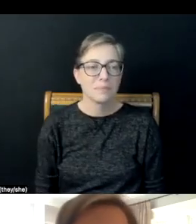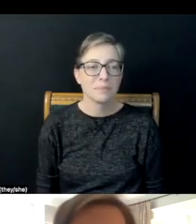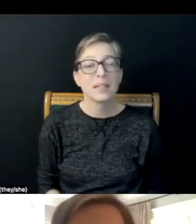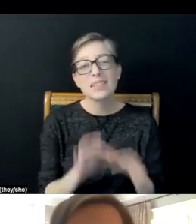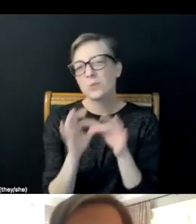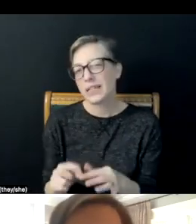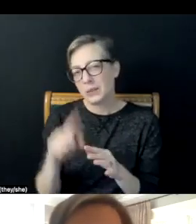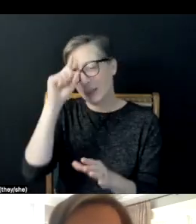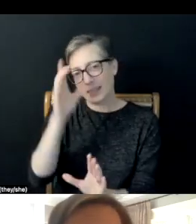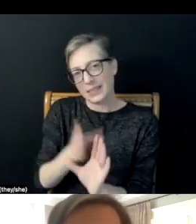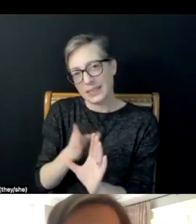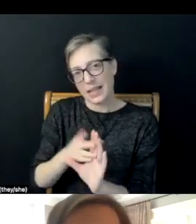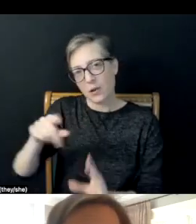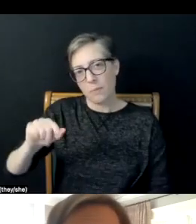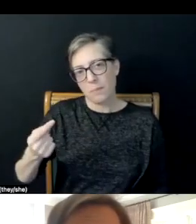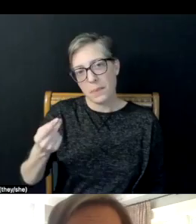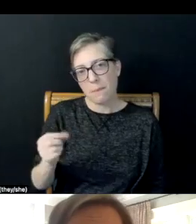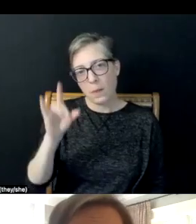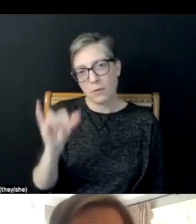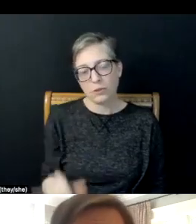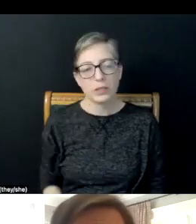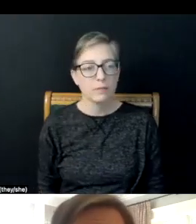think of the words commonly used in the medical literature,